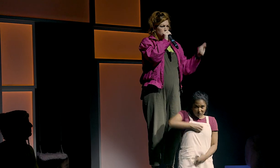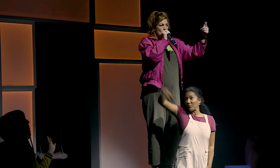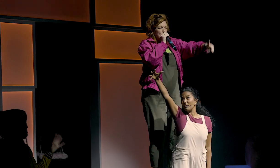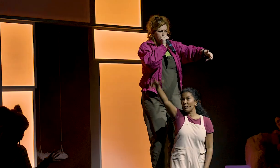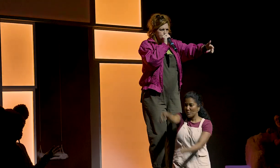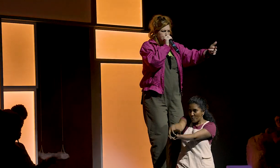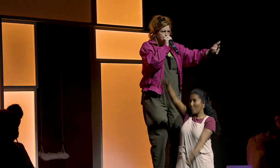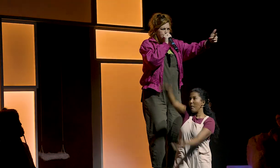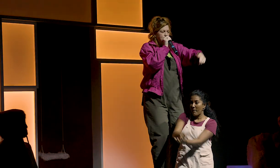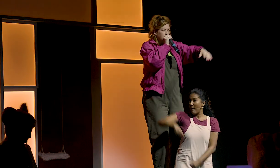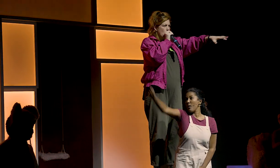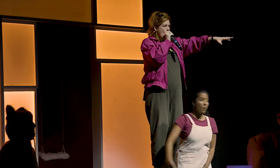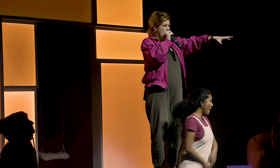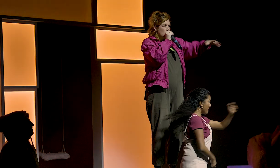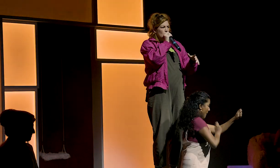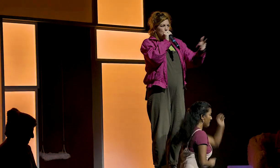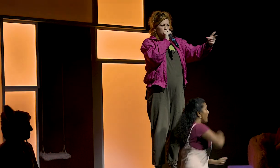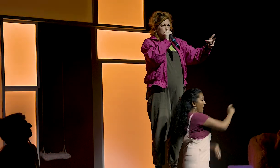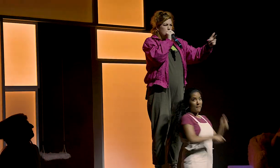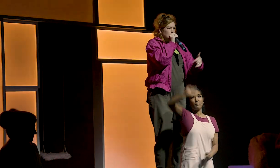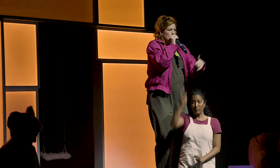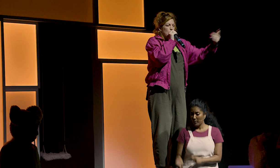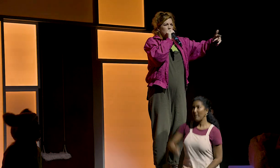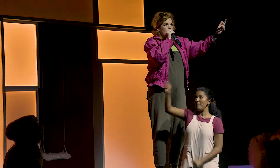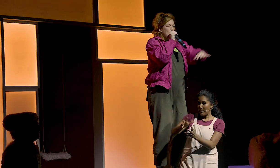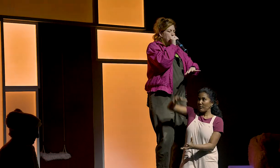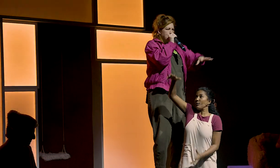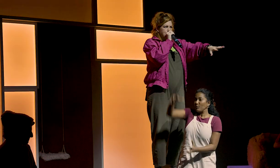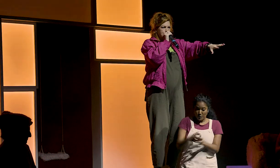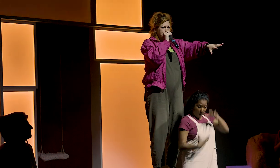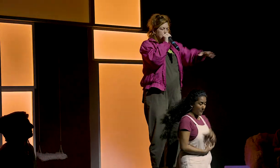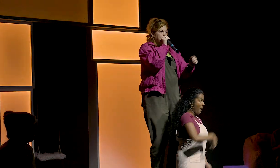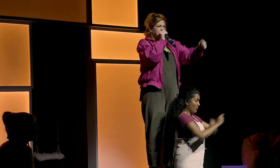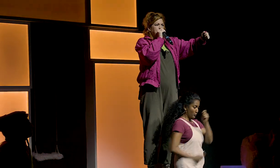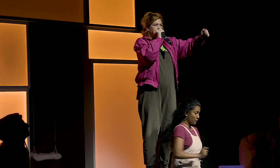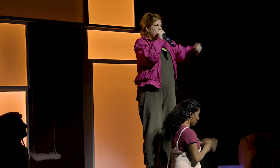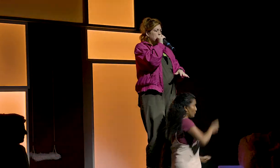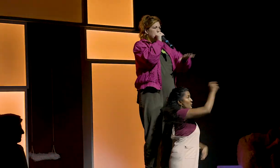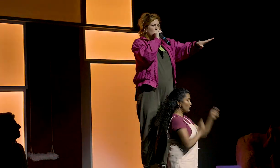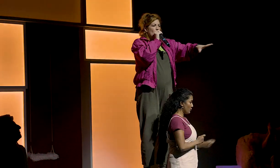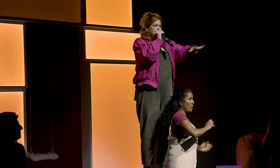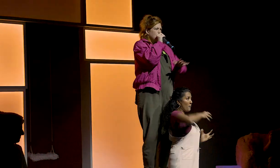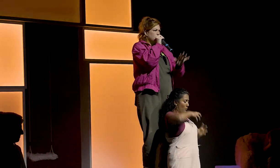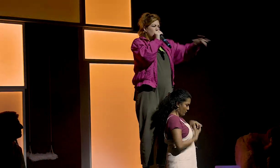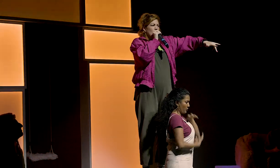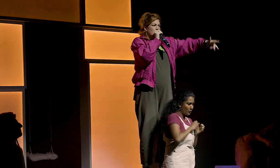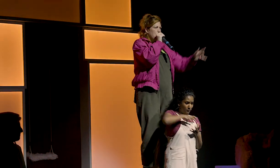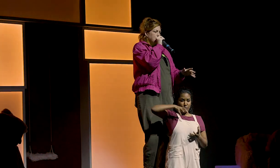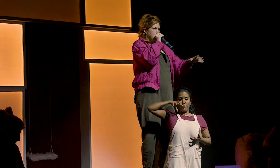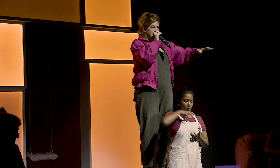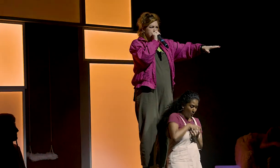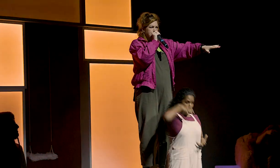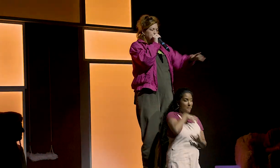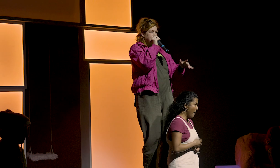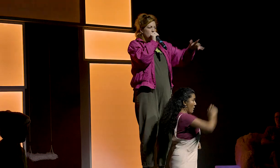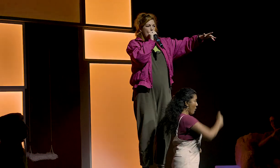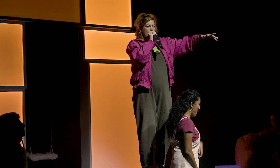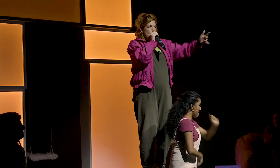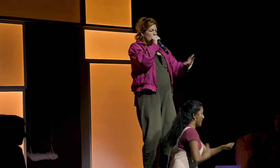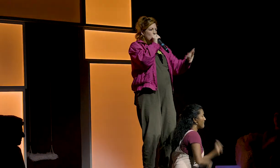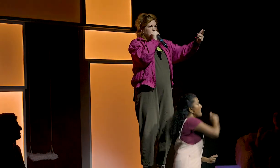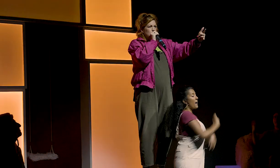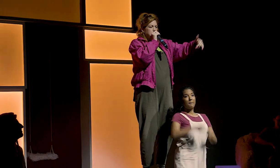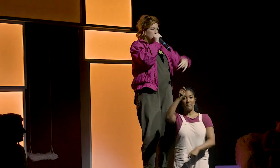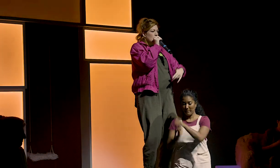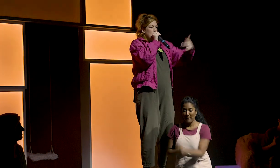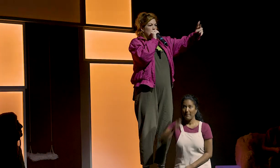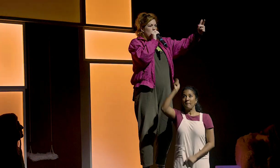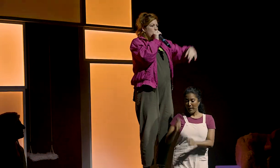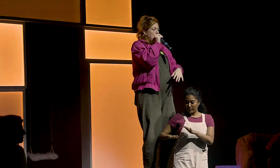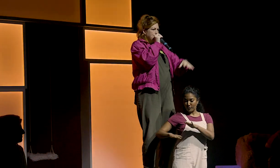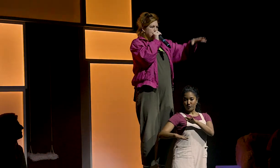High Times and Dirty [ # GRACE BEATBOXES ]